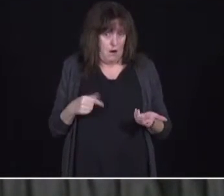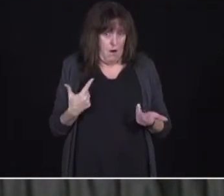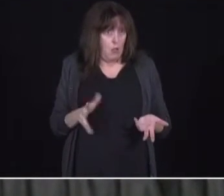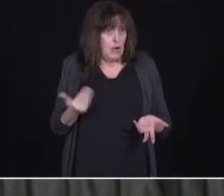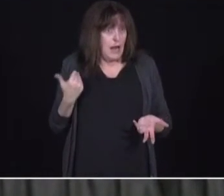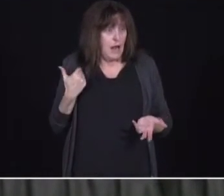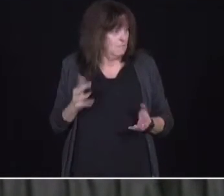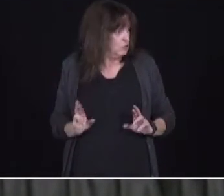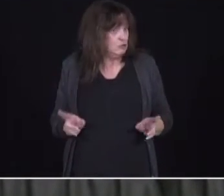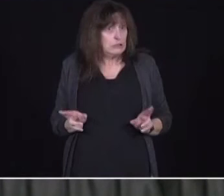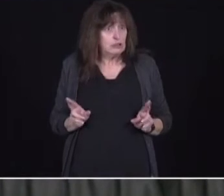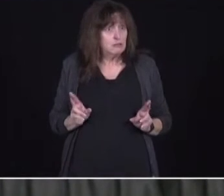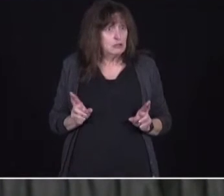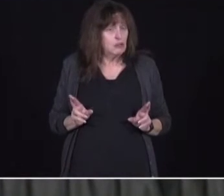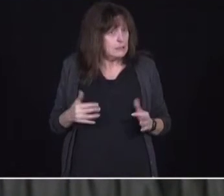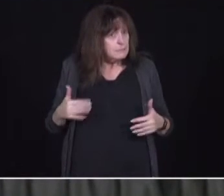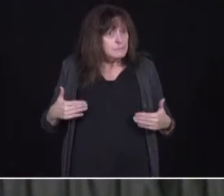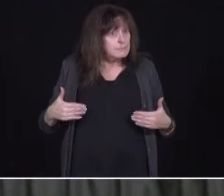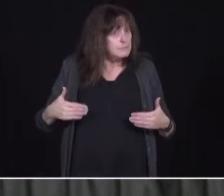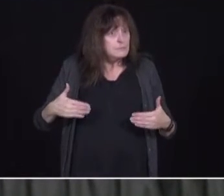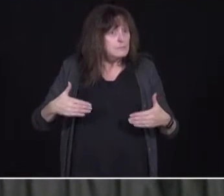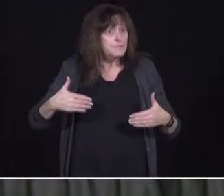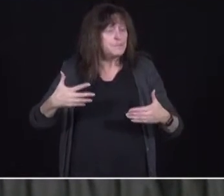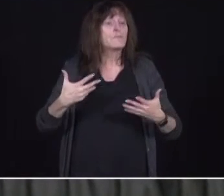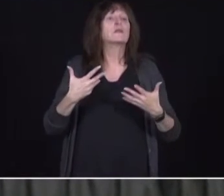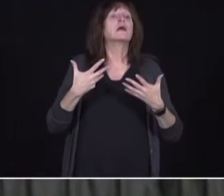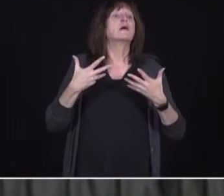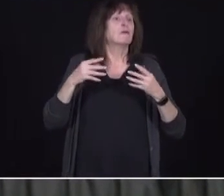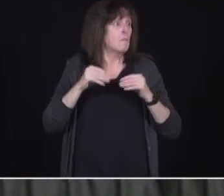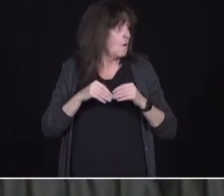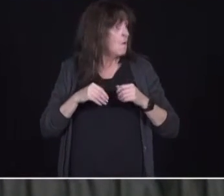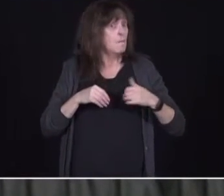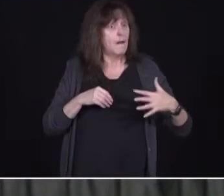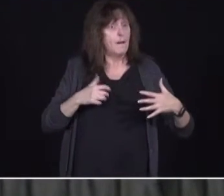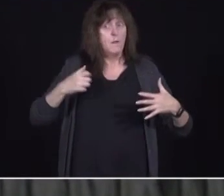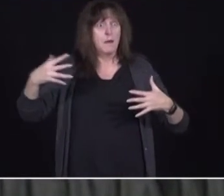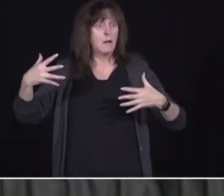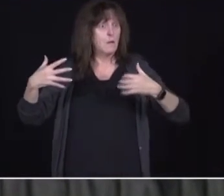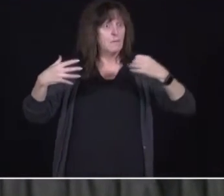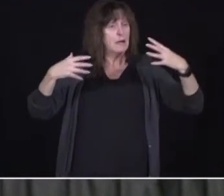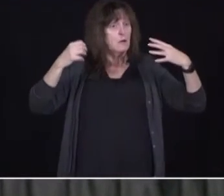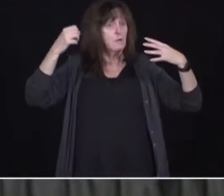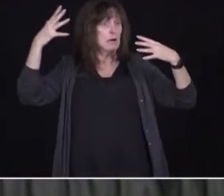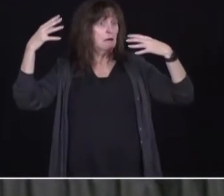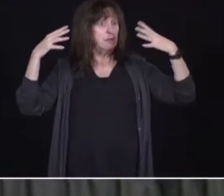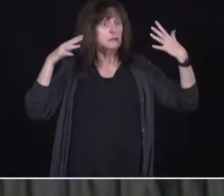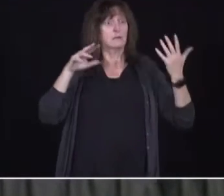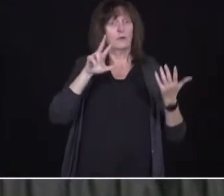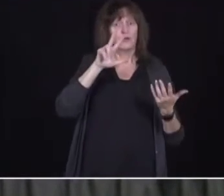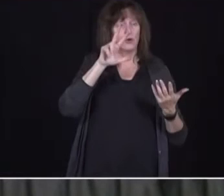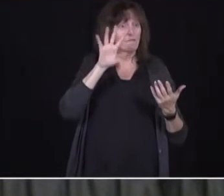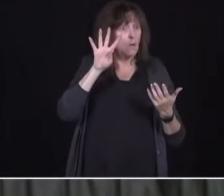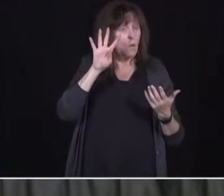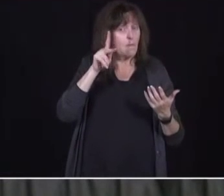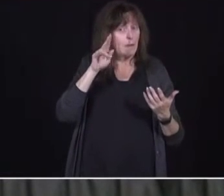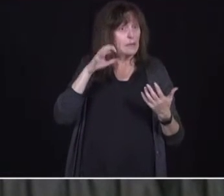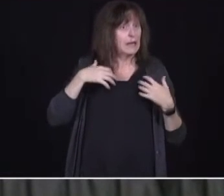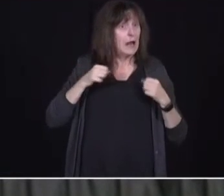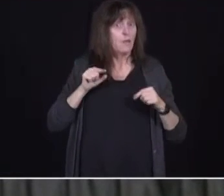our arms per day. We are Canne we could do that much just with the vaccination sites we have right now.